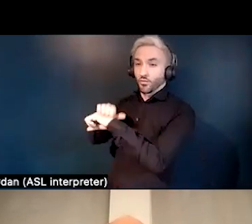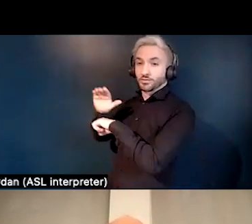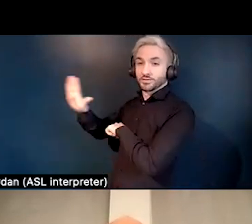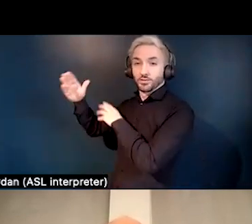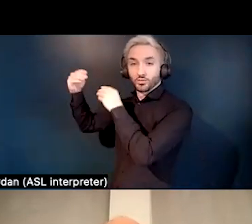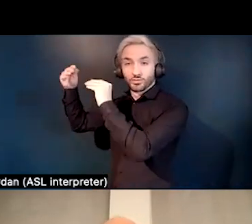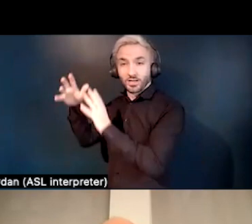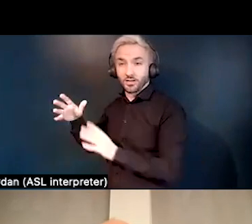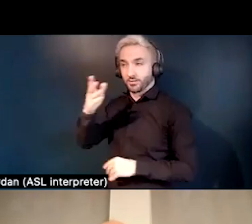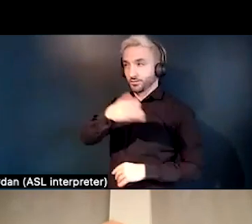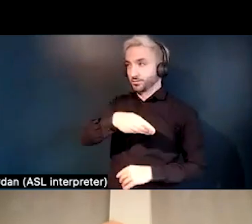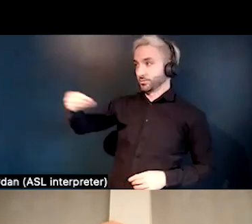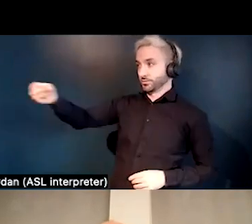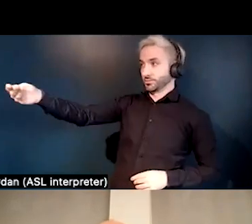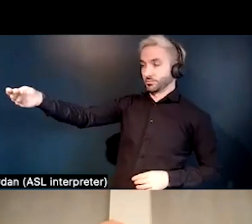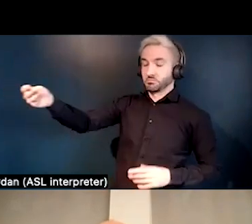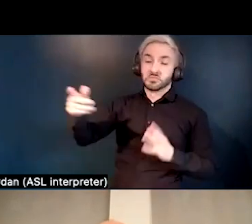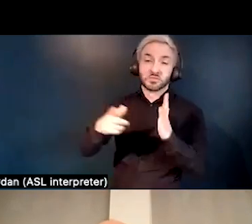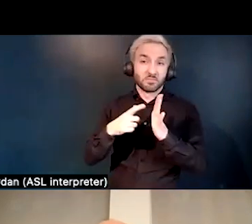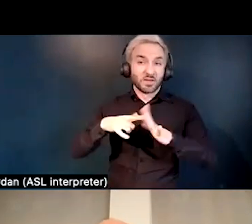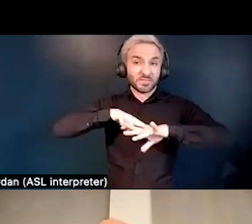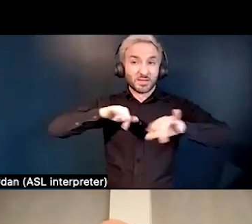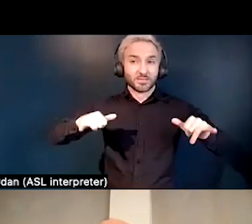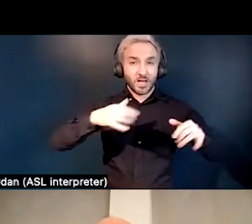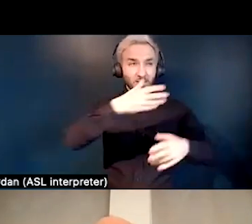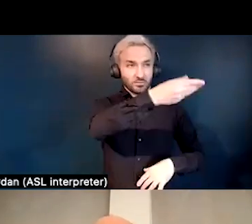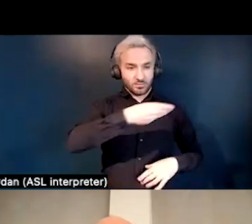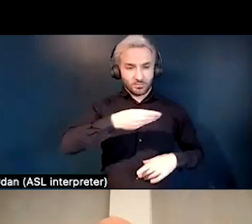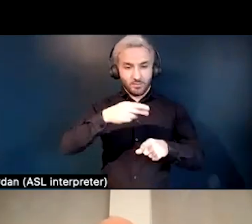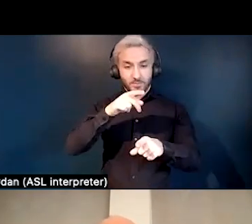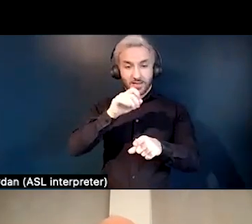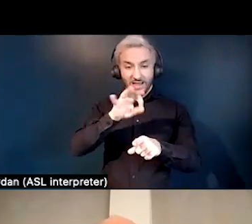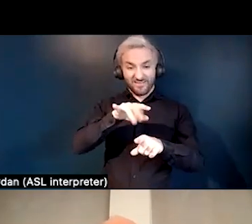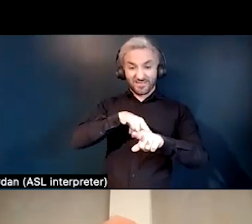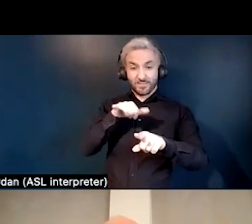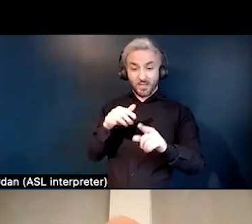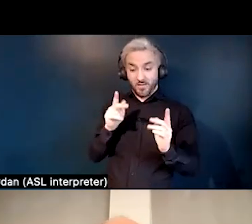are kind of the beginning, middle, and end of what we normally see.